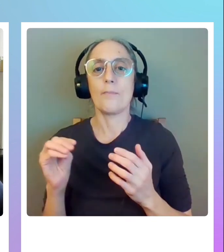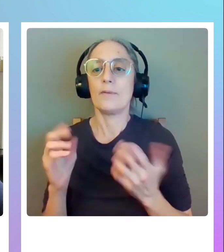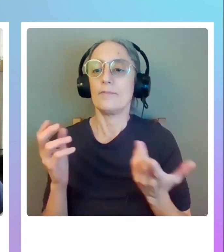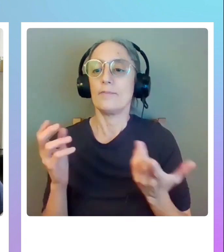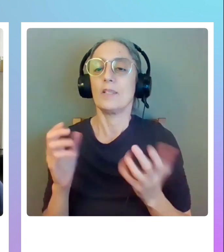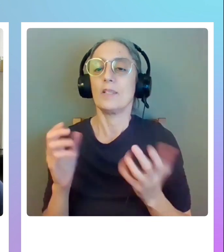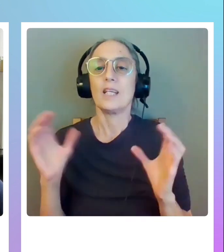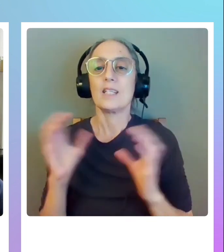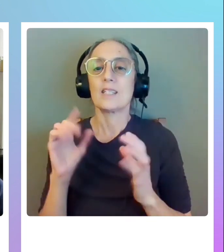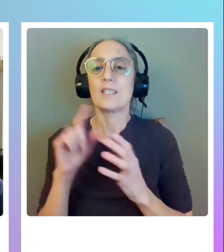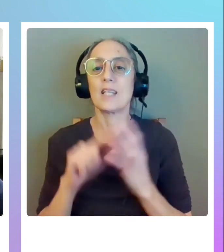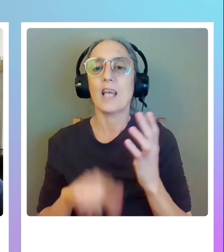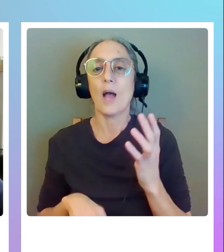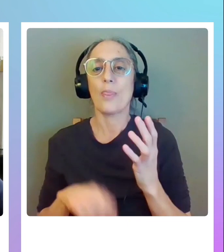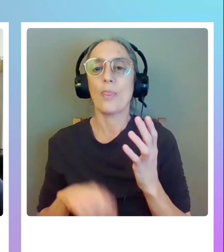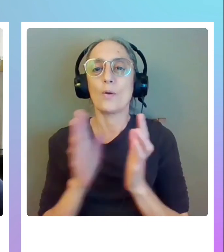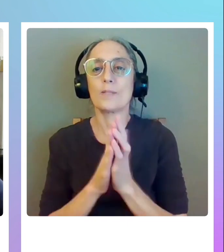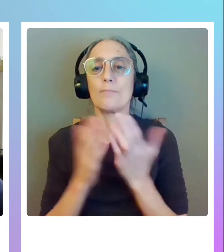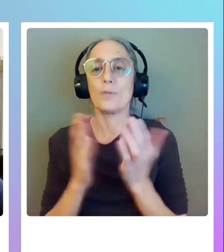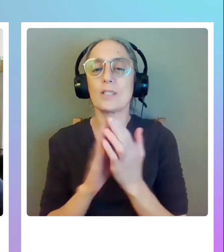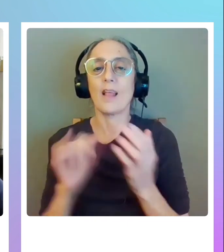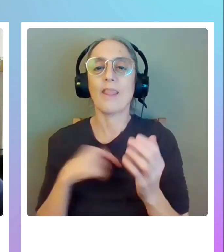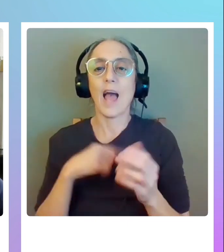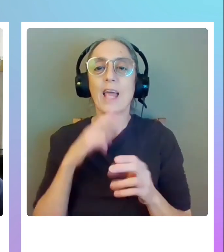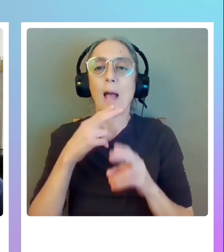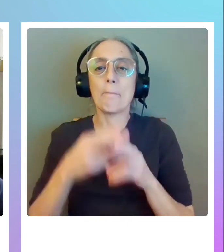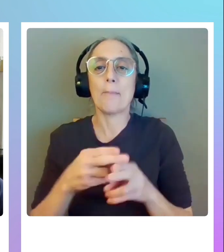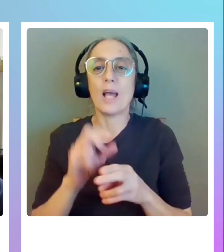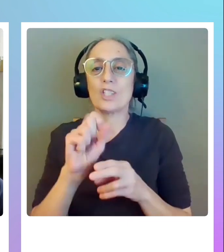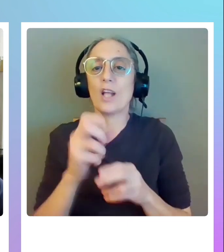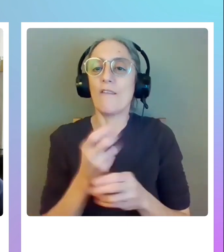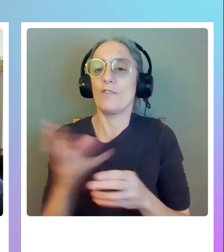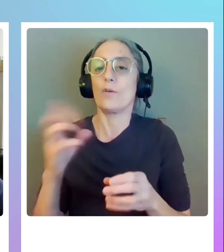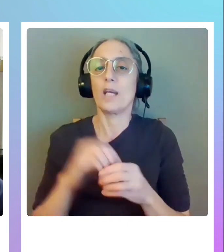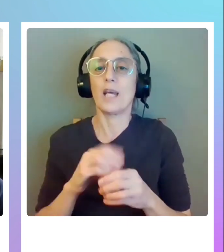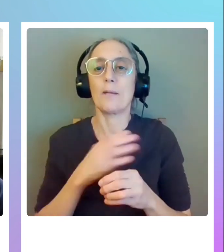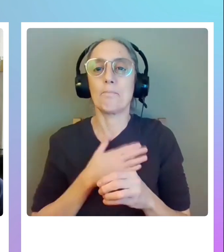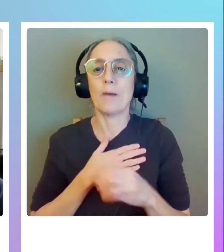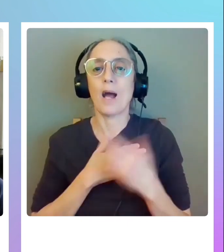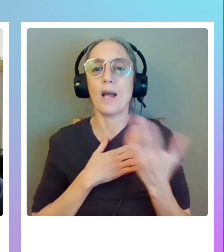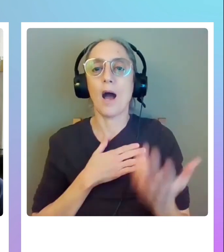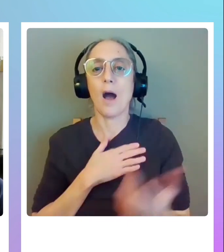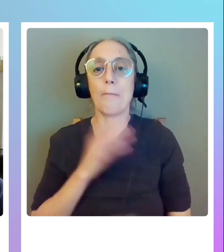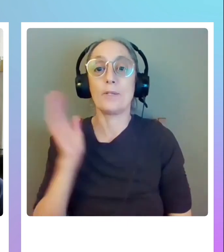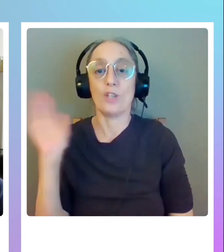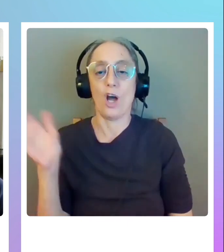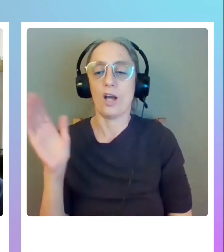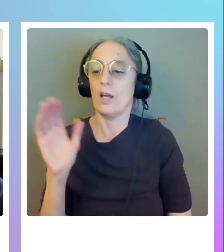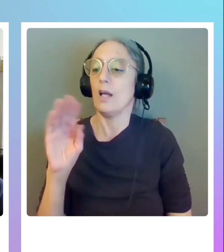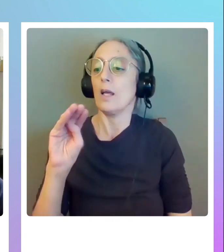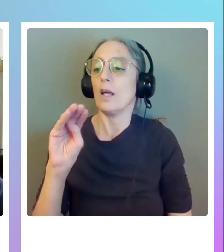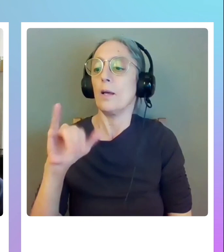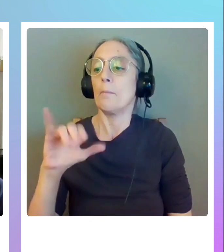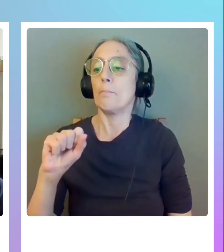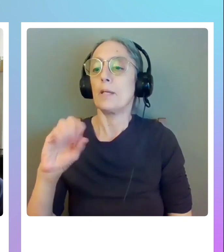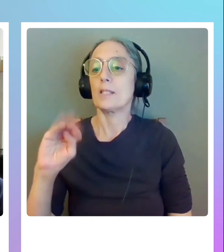Like I mentioned, a few in my talk, so "Mismatch" by Kat Holmes